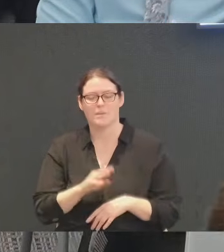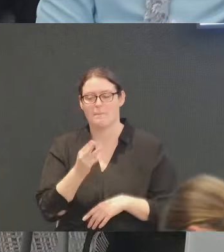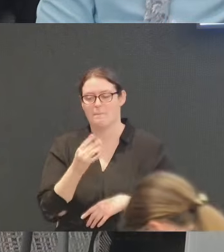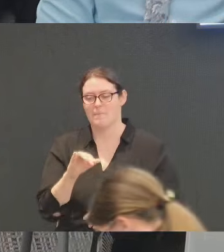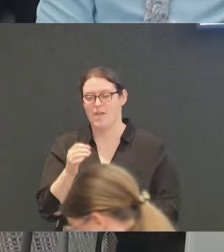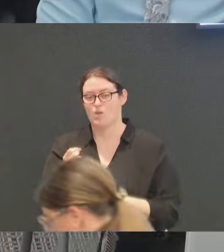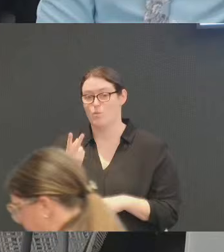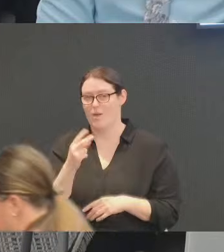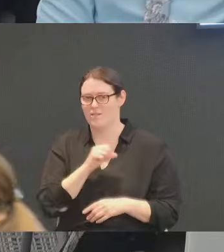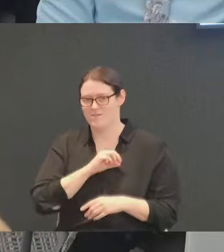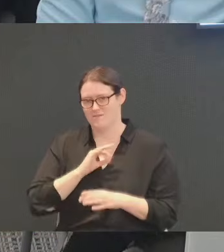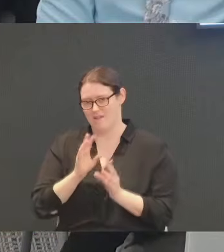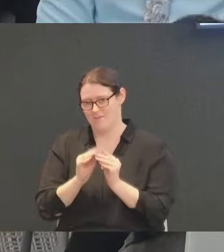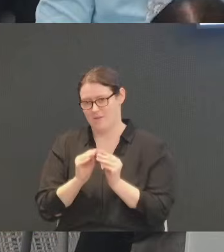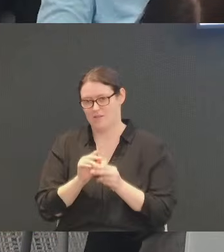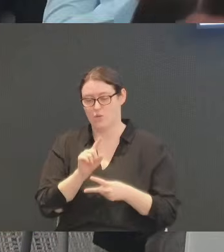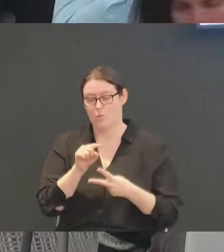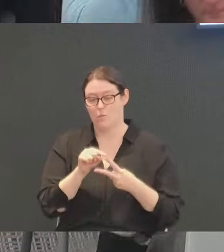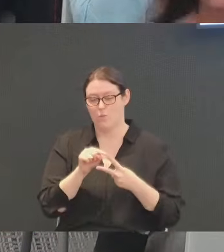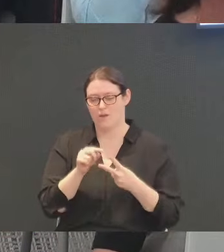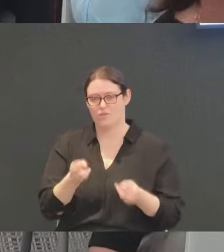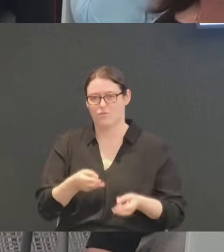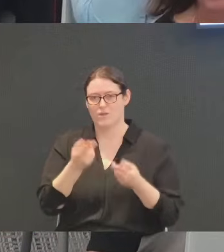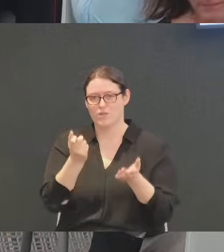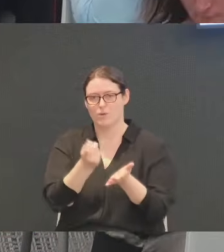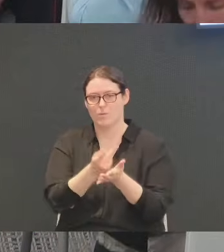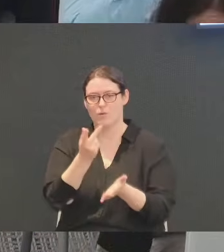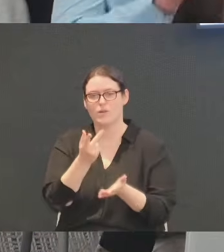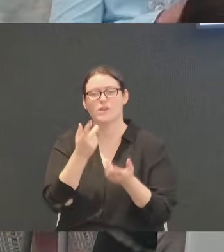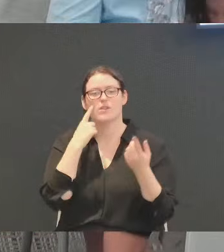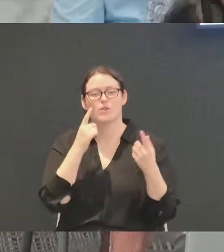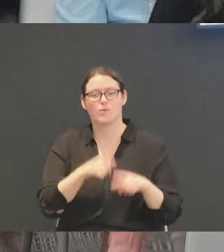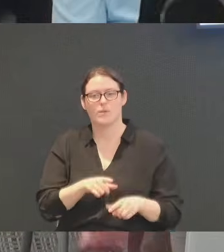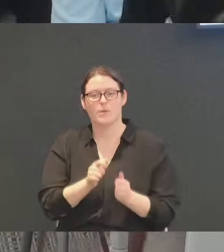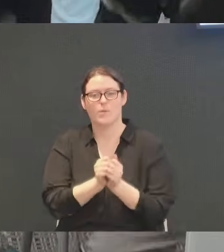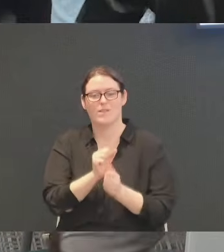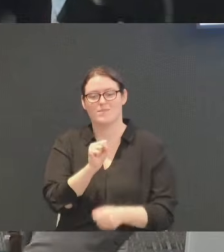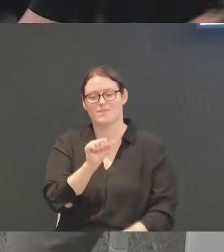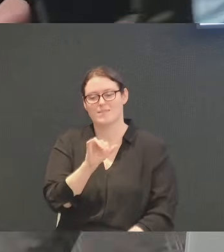meeting. So bye one is a resolution authorizing a grant agreement with Sycamore Township for